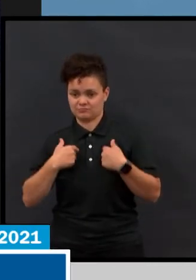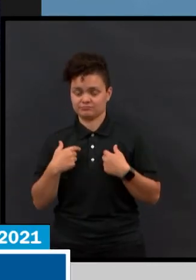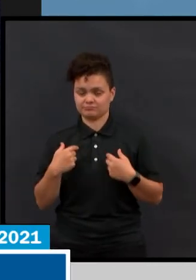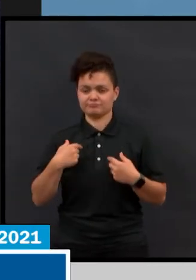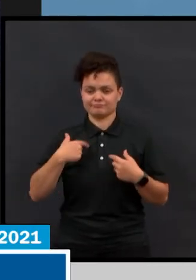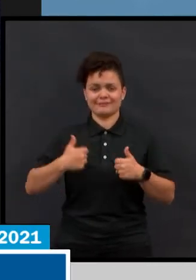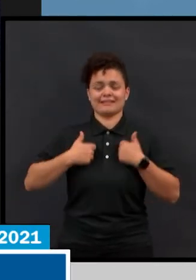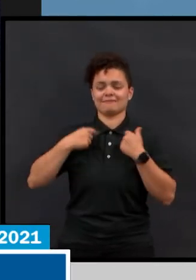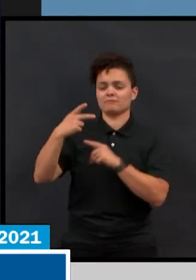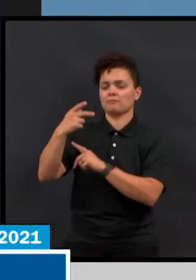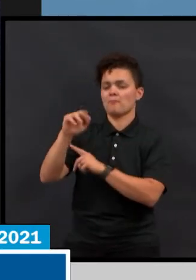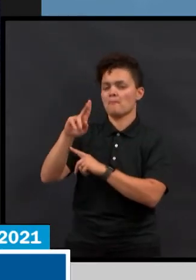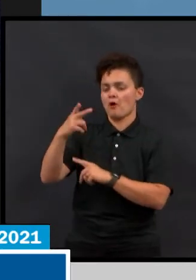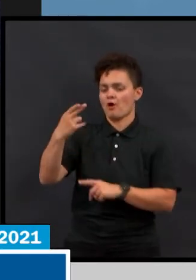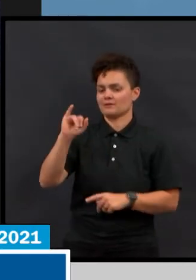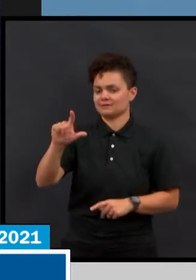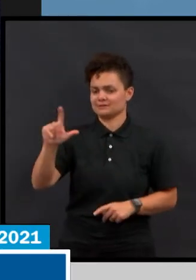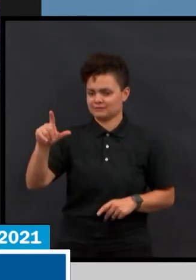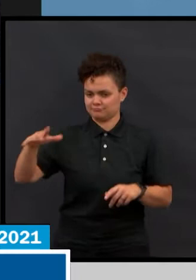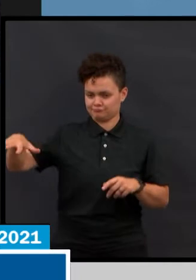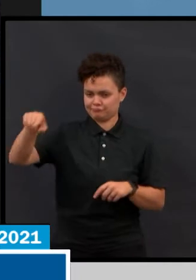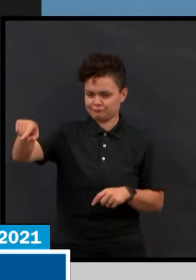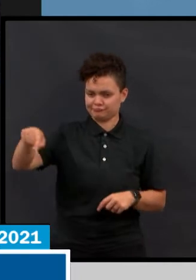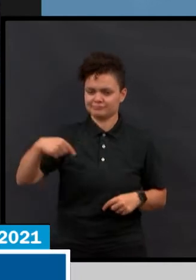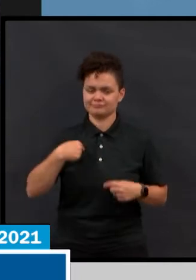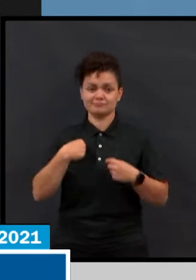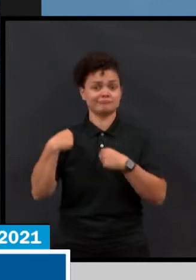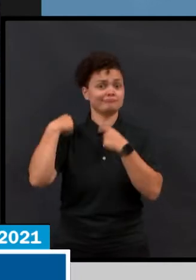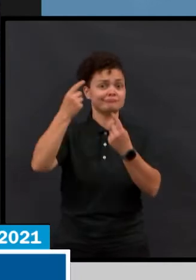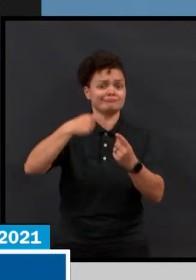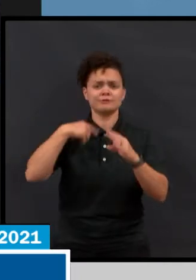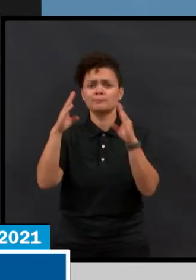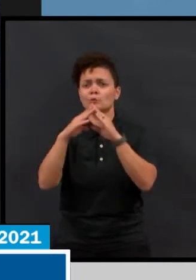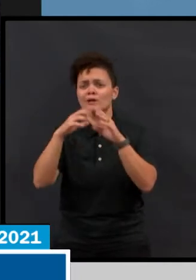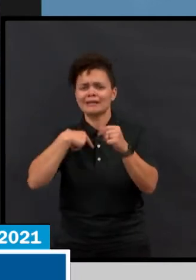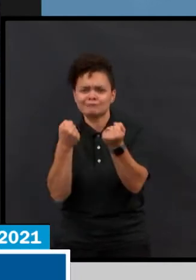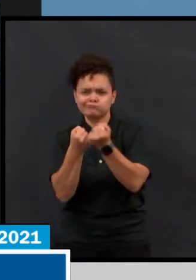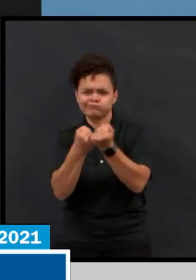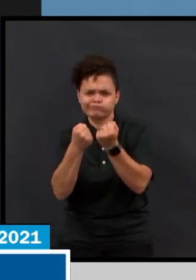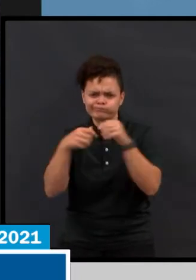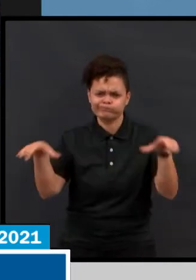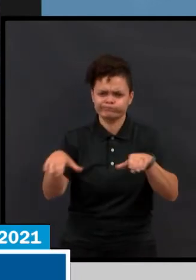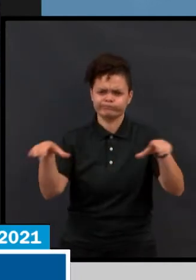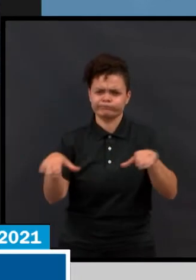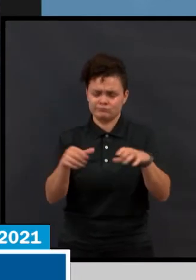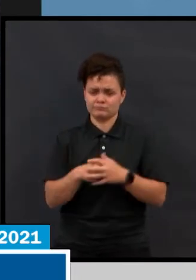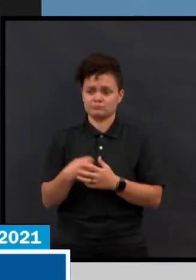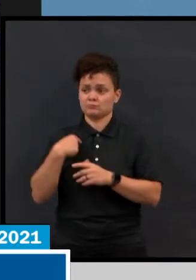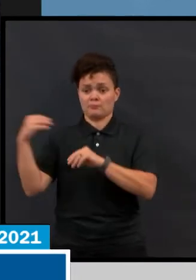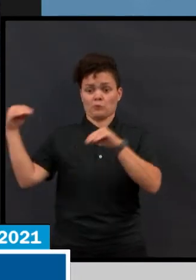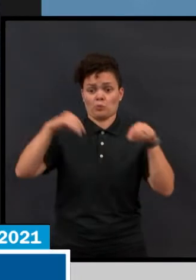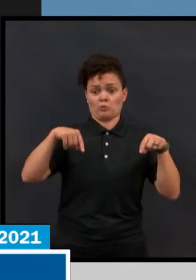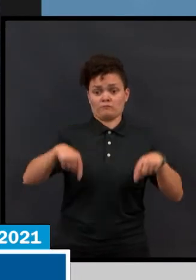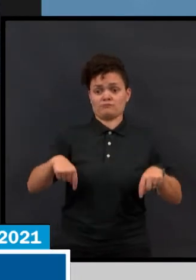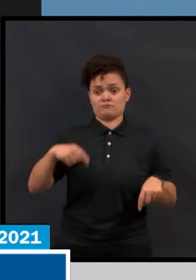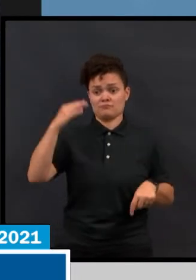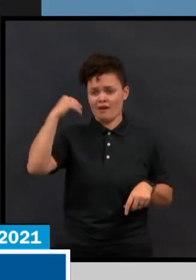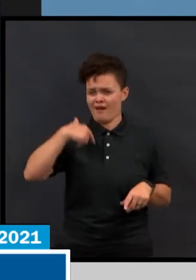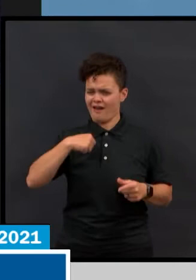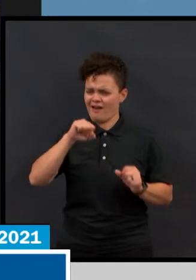we just moved here because we loved the diversity of age ethnicity we had you know an auto mechanic